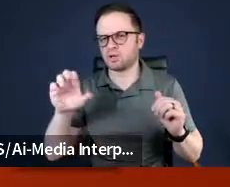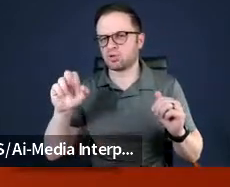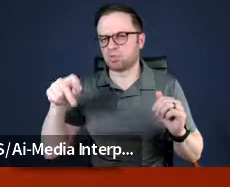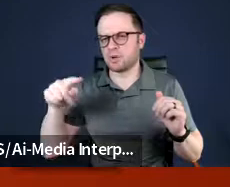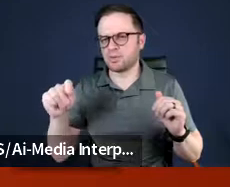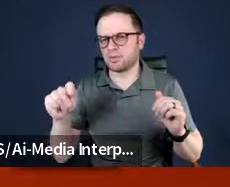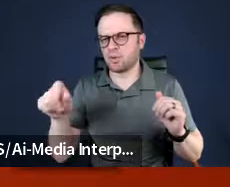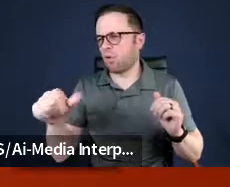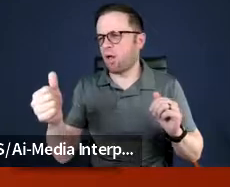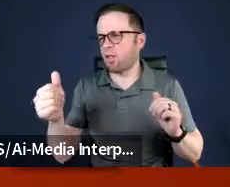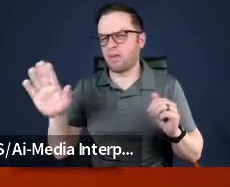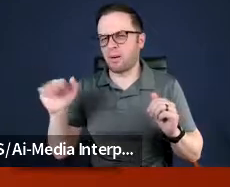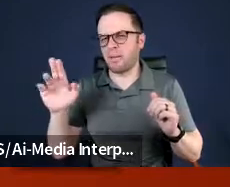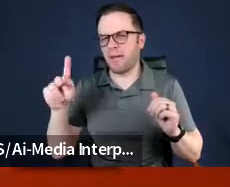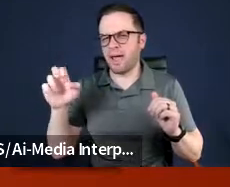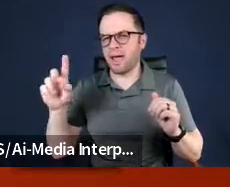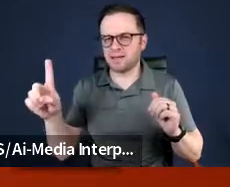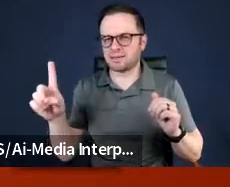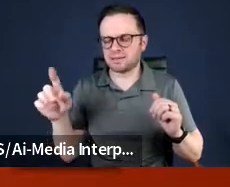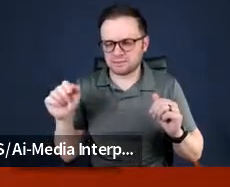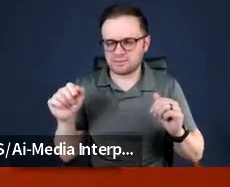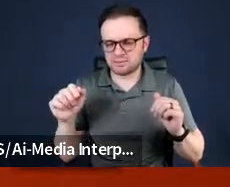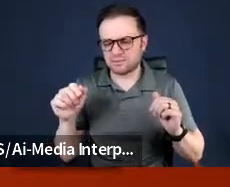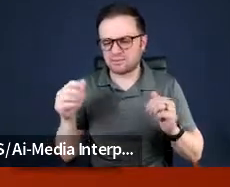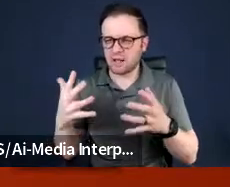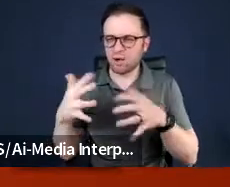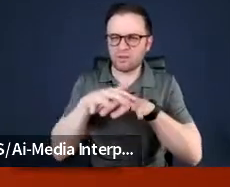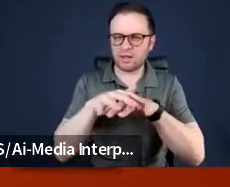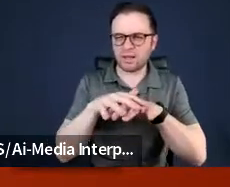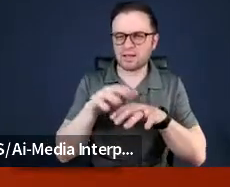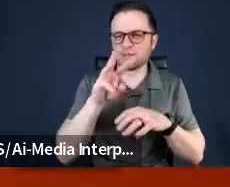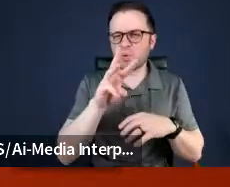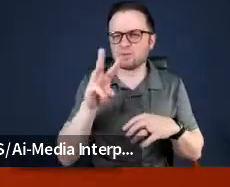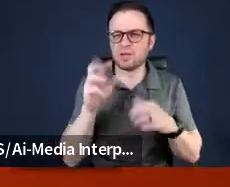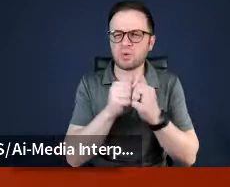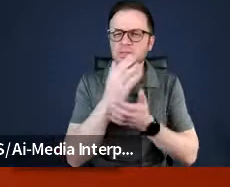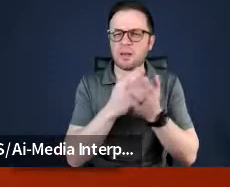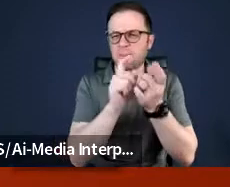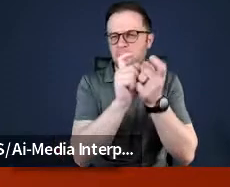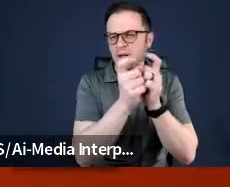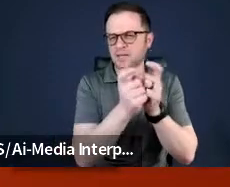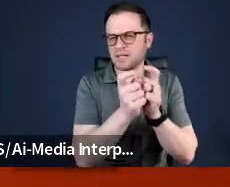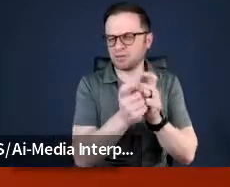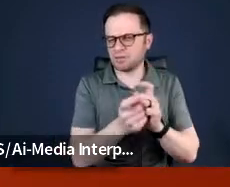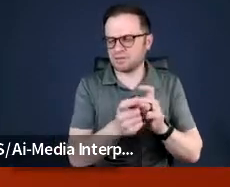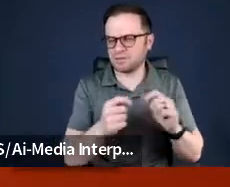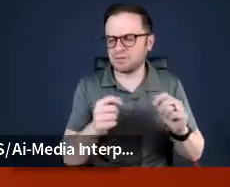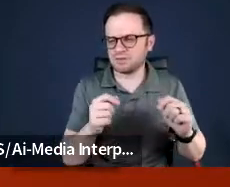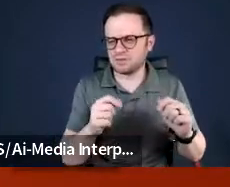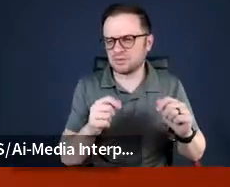and it redirects to some JavaScript or other code on their back and that overlays the website with some modifications